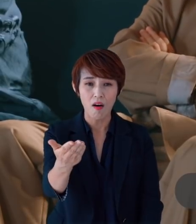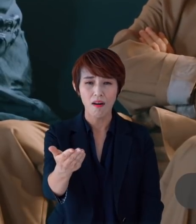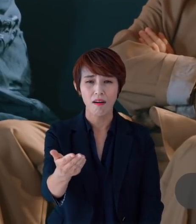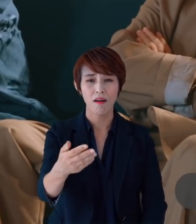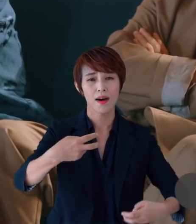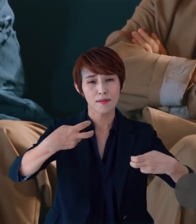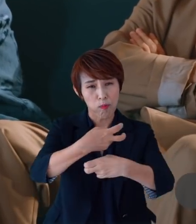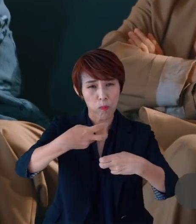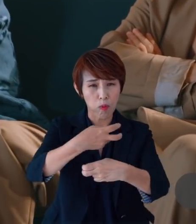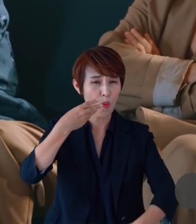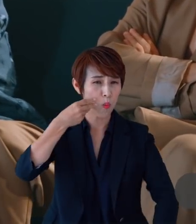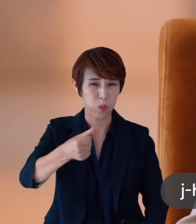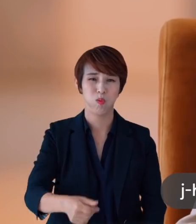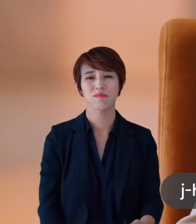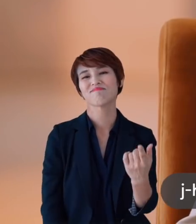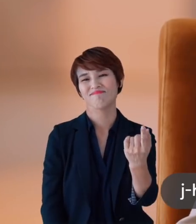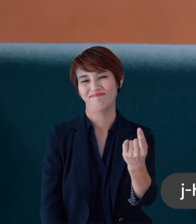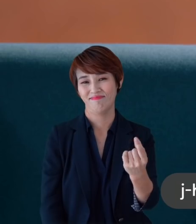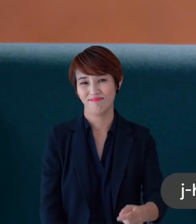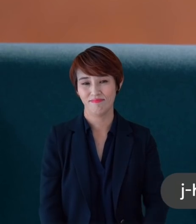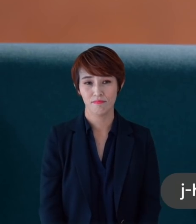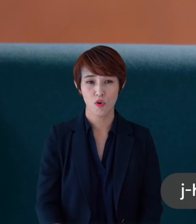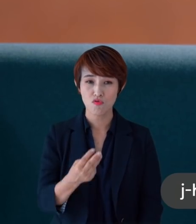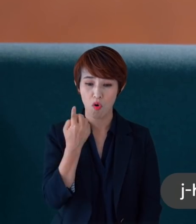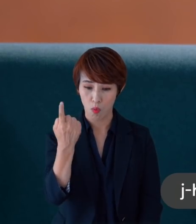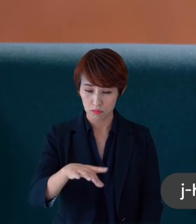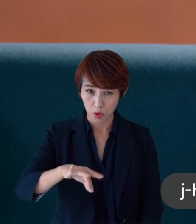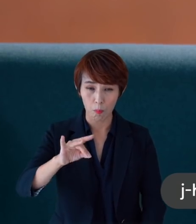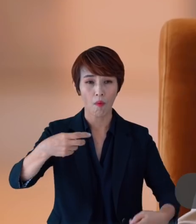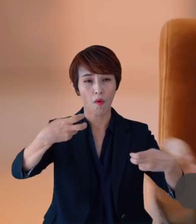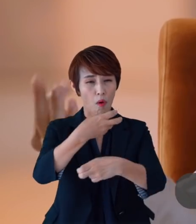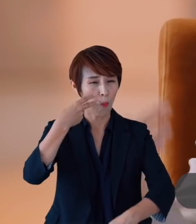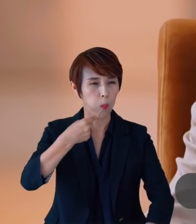j-hope: Honestly, you got to mention the public transportation. I remember how often I used it when I first came to Seoul. Right, and the transfer discount!